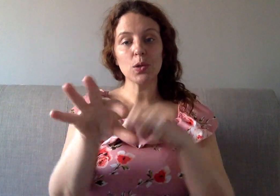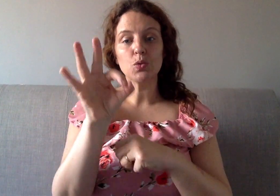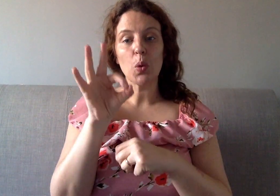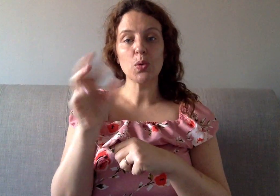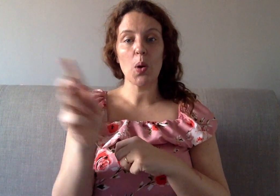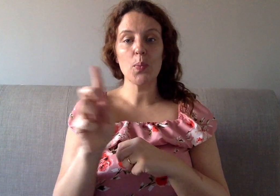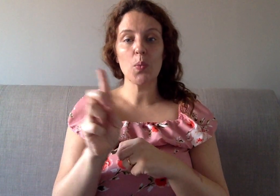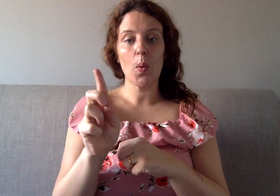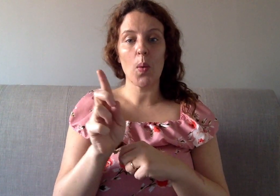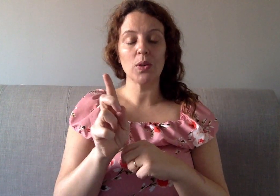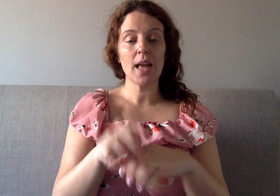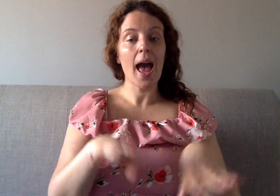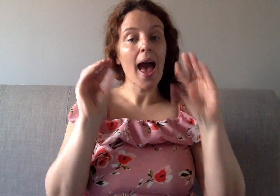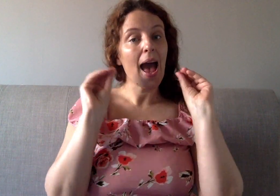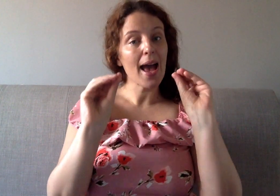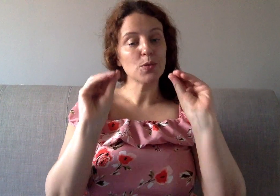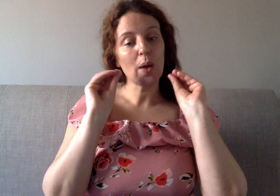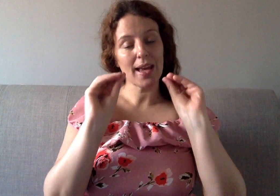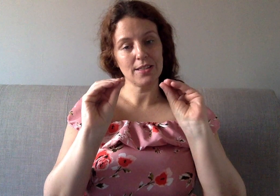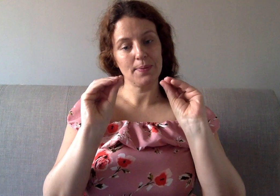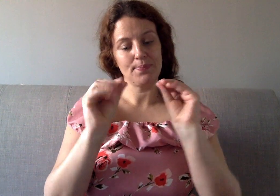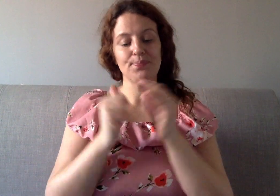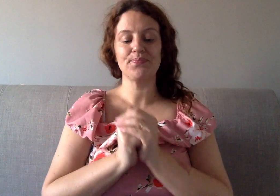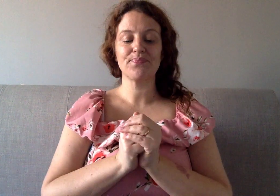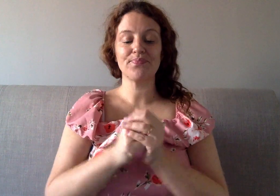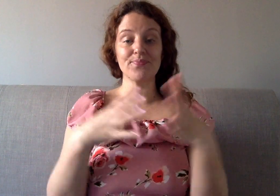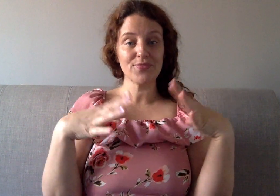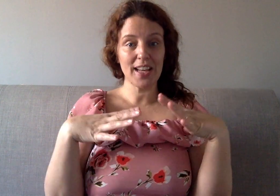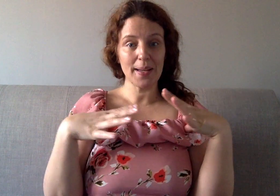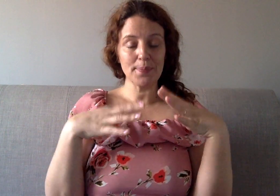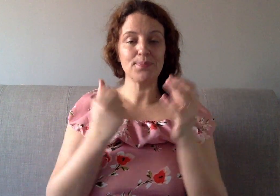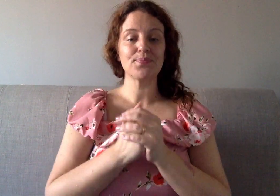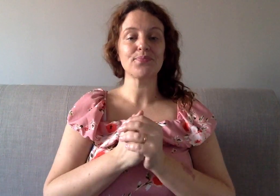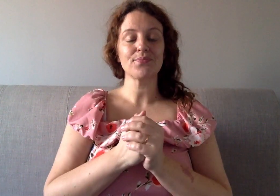I choose the topic of education. Okay ready.